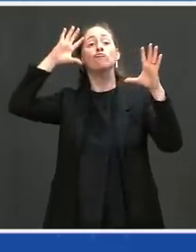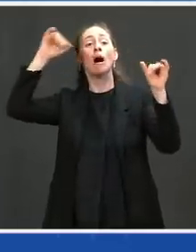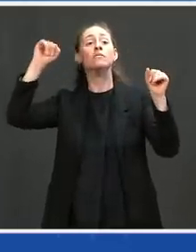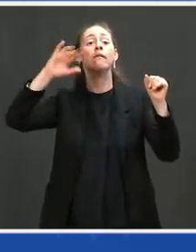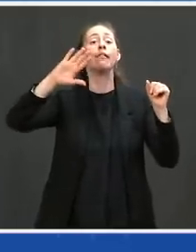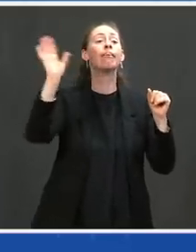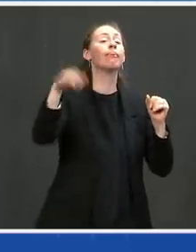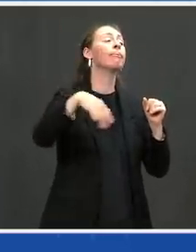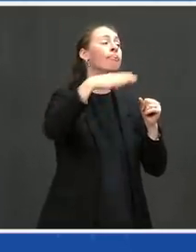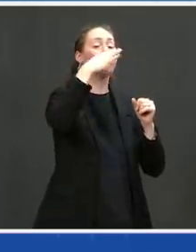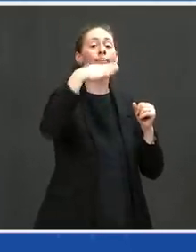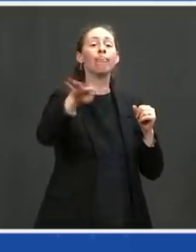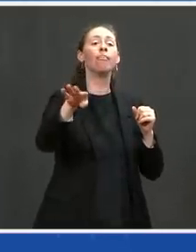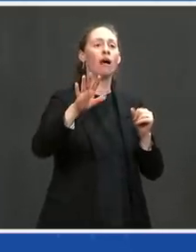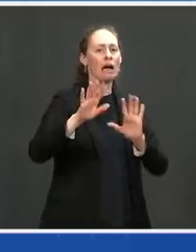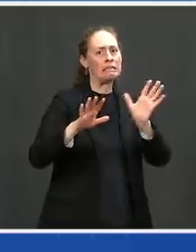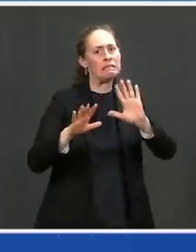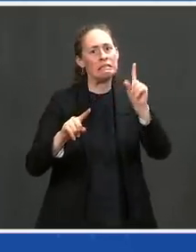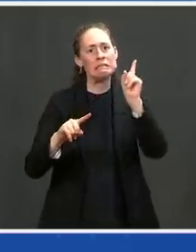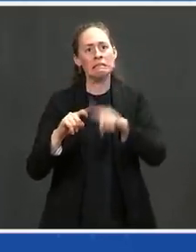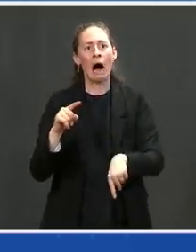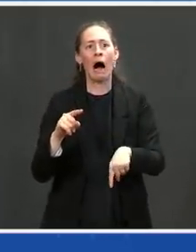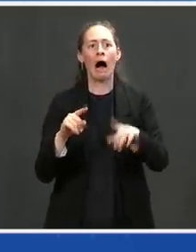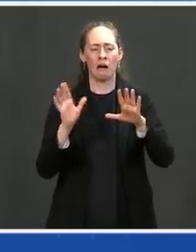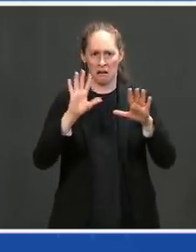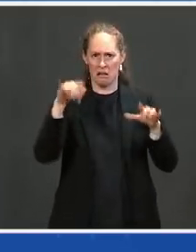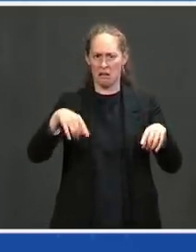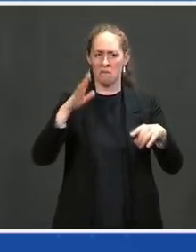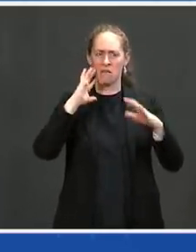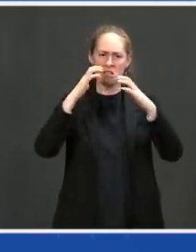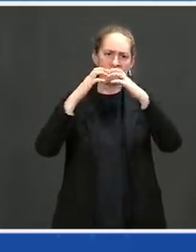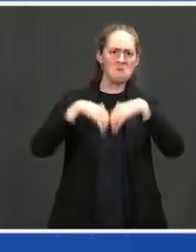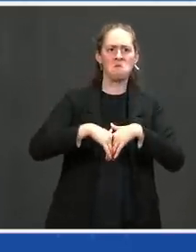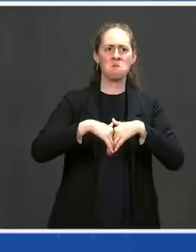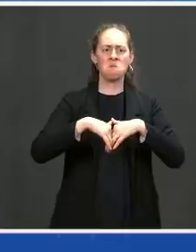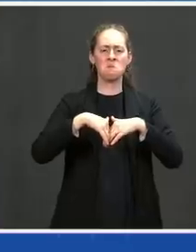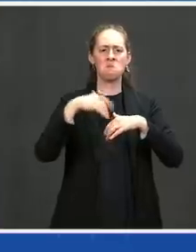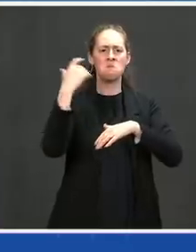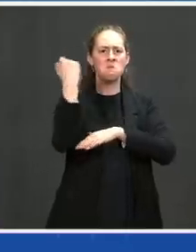is the moment we begin to lose our legitimacy around the world. It's who we are.